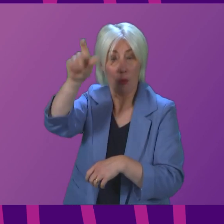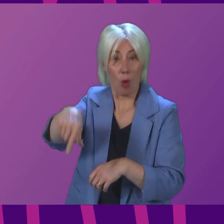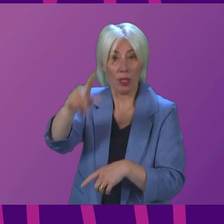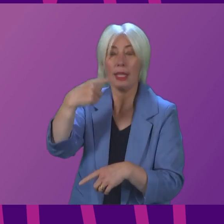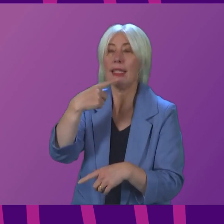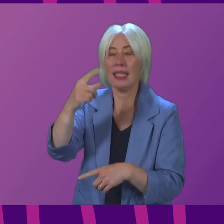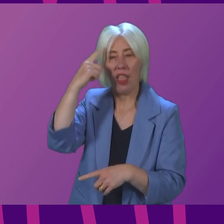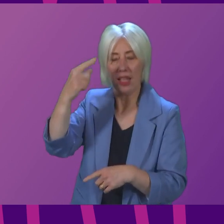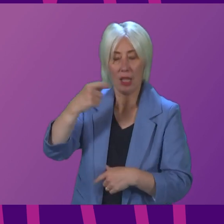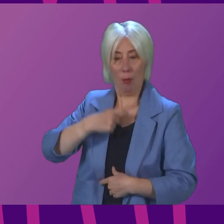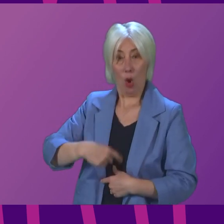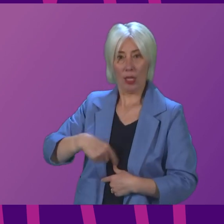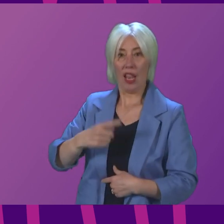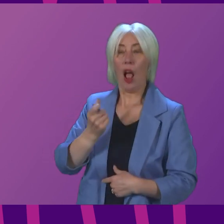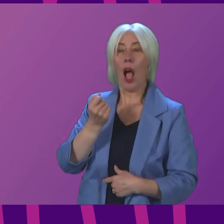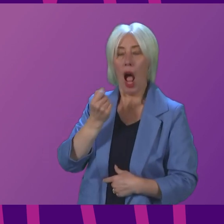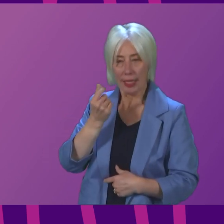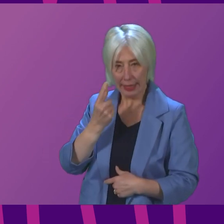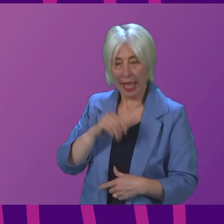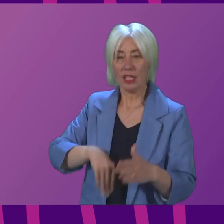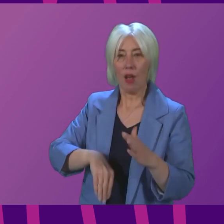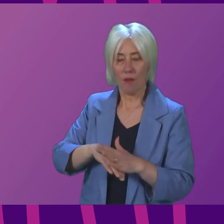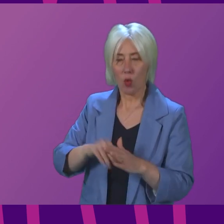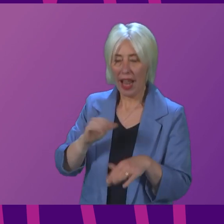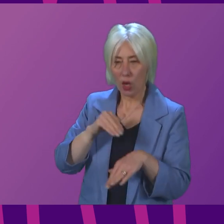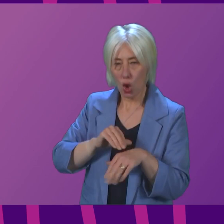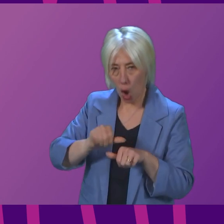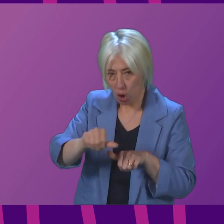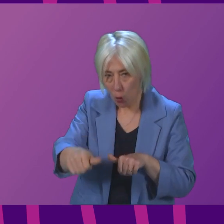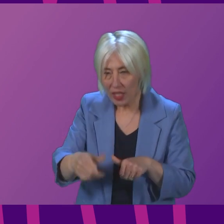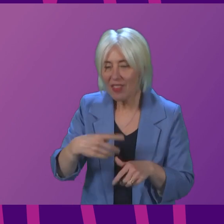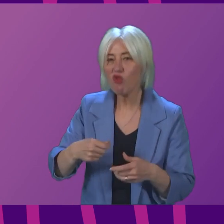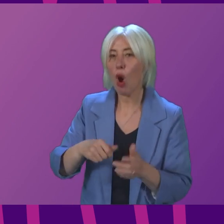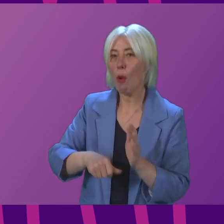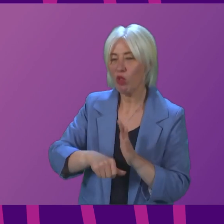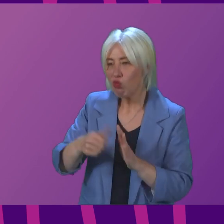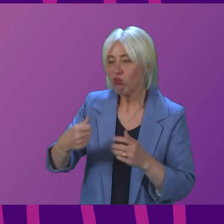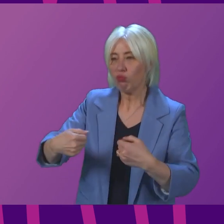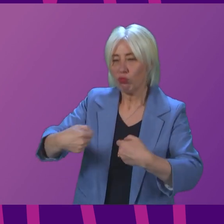“capable of understanding the nature and possible consequences of the procedure or treatment.”